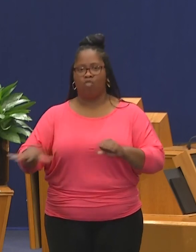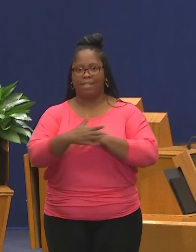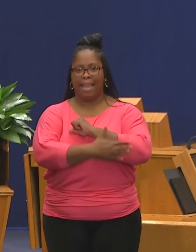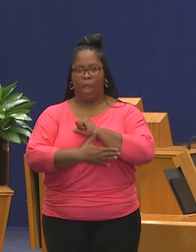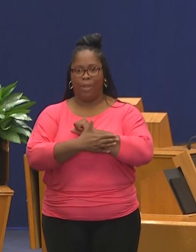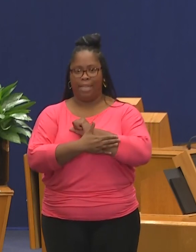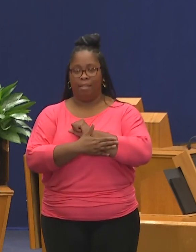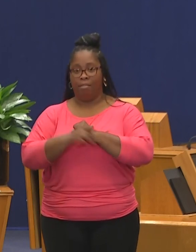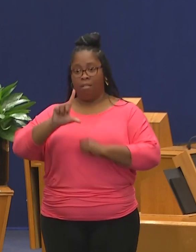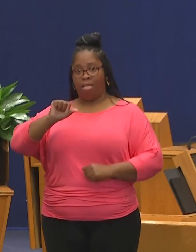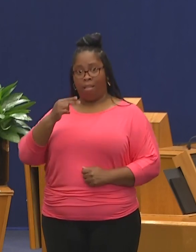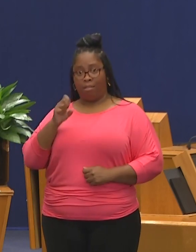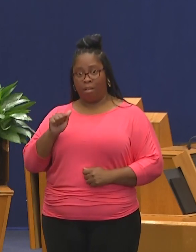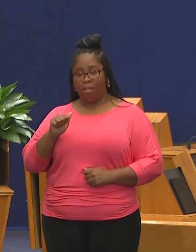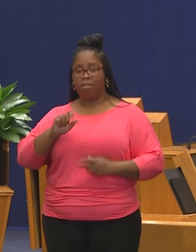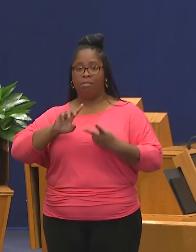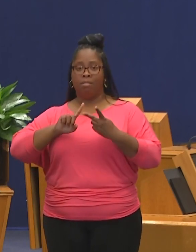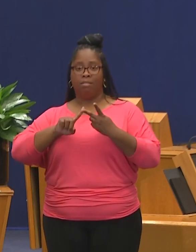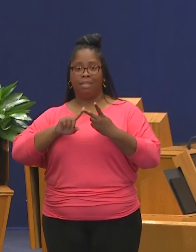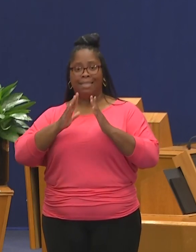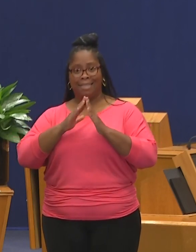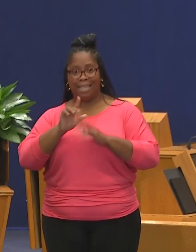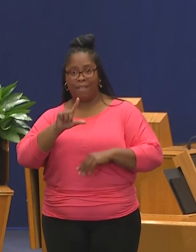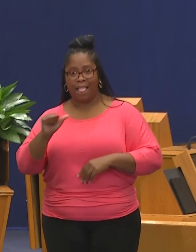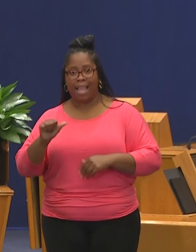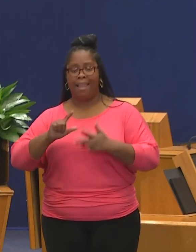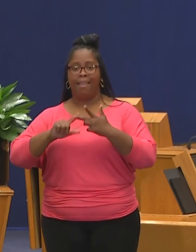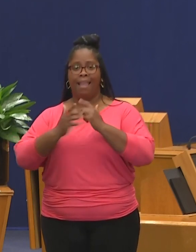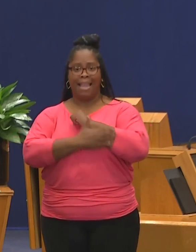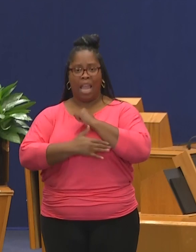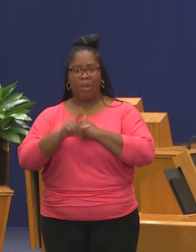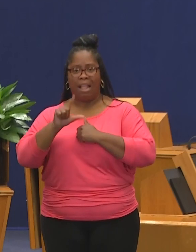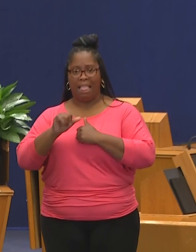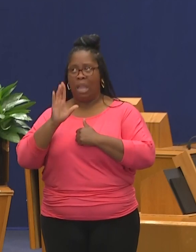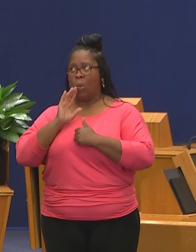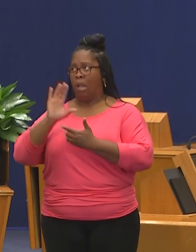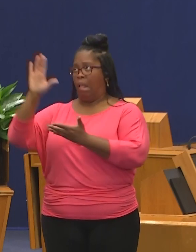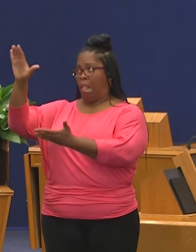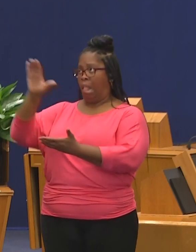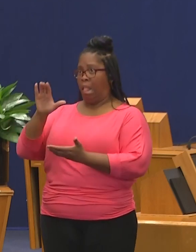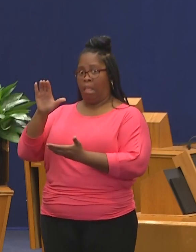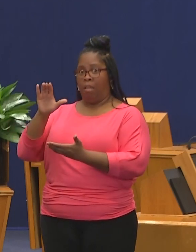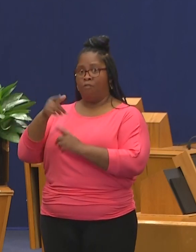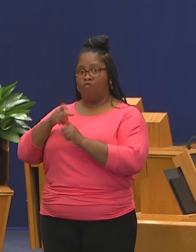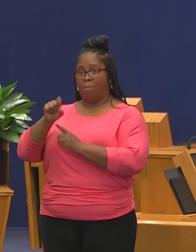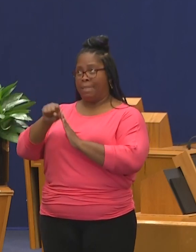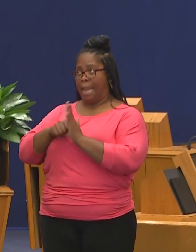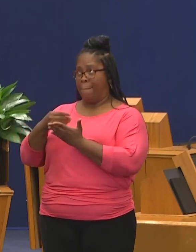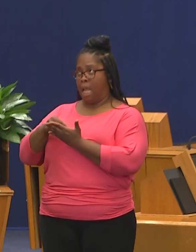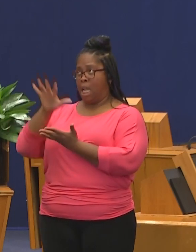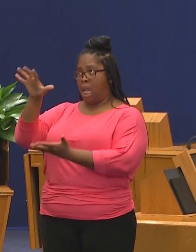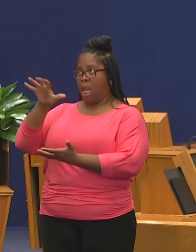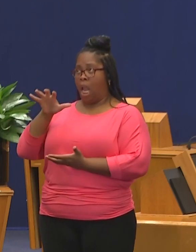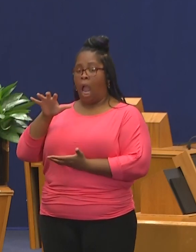ROOMS ONLINE COUNTYWIDE. AND LAHSA, THE CITY OF L.A. AND THE COUNTY OF L.A. WILL BE